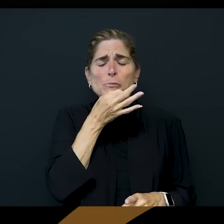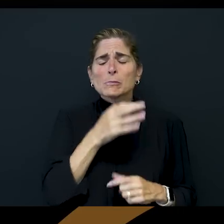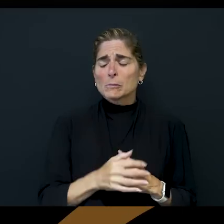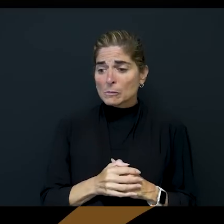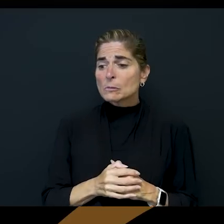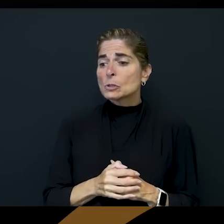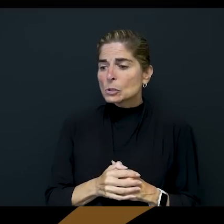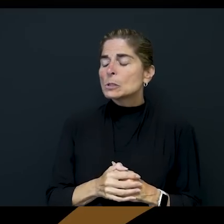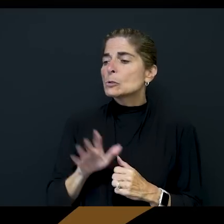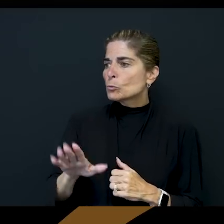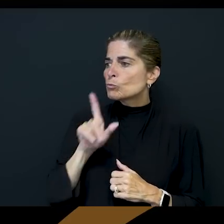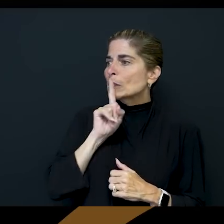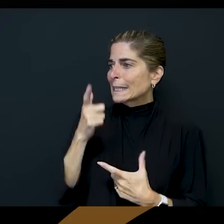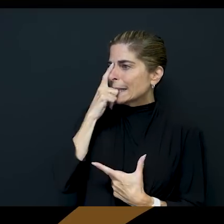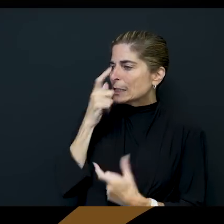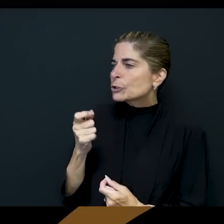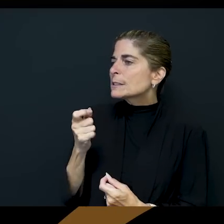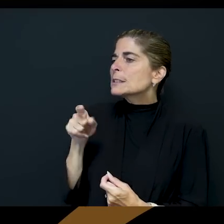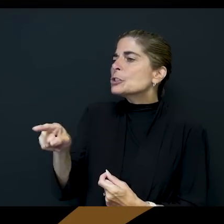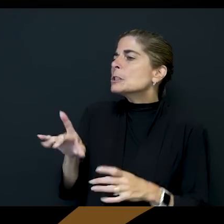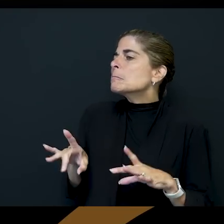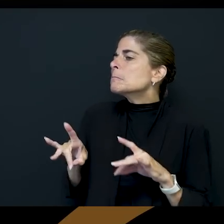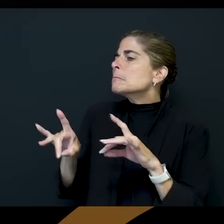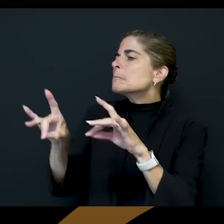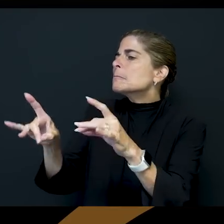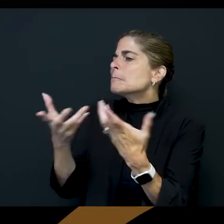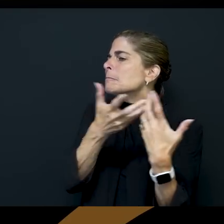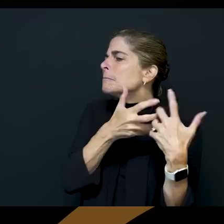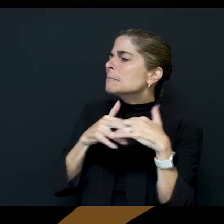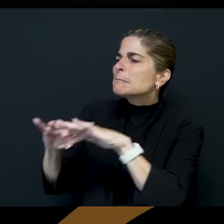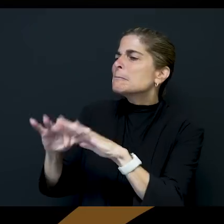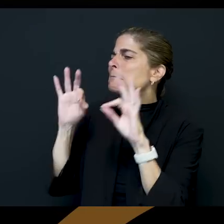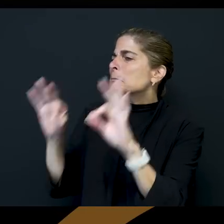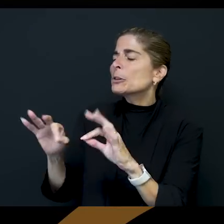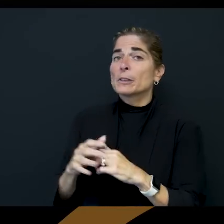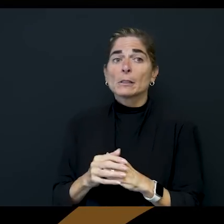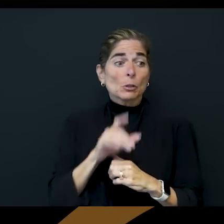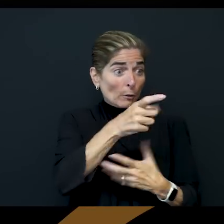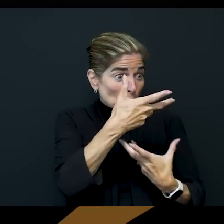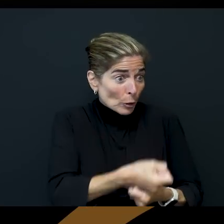It’s been interesting to see how easily she's integrated into it. I'm going to run. You’ll have to trust me. I trust you.